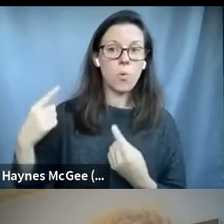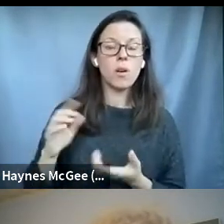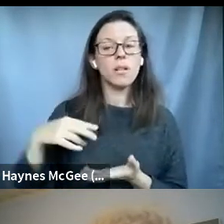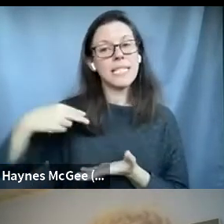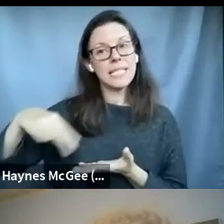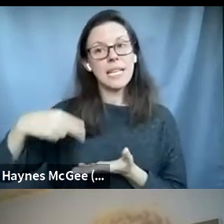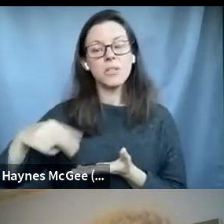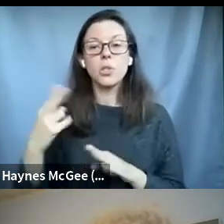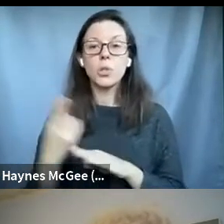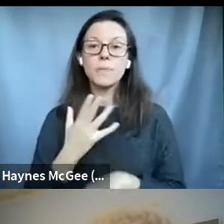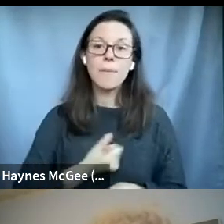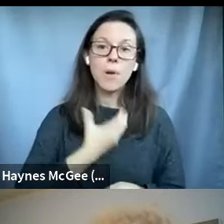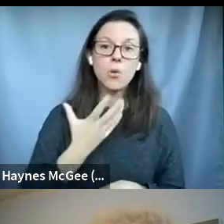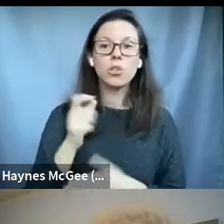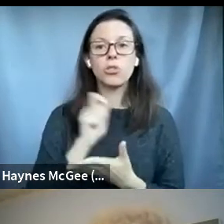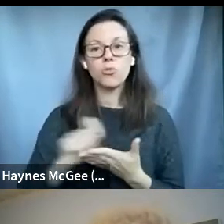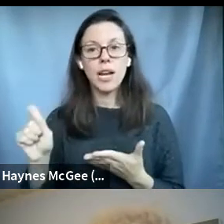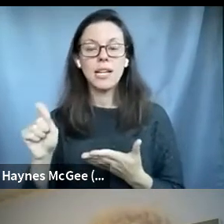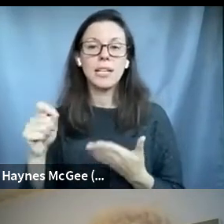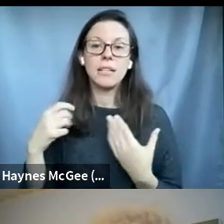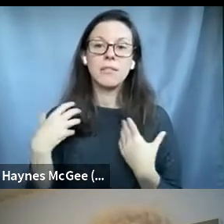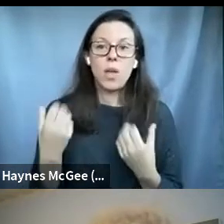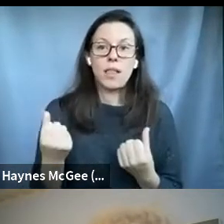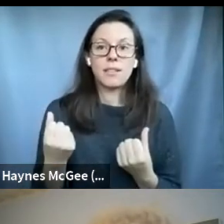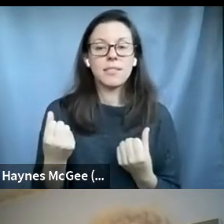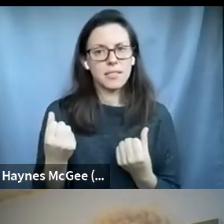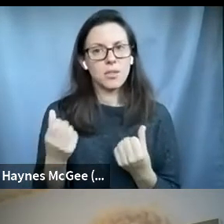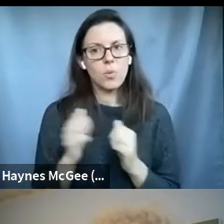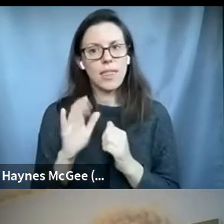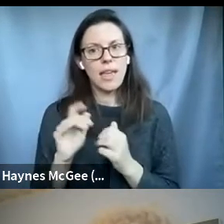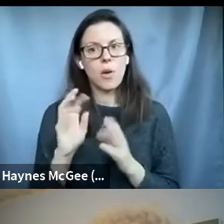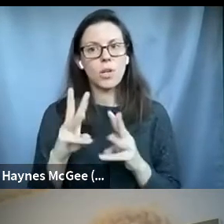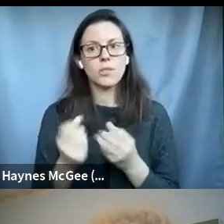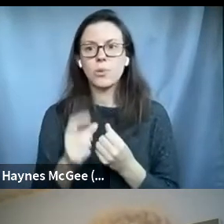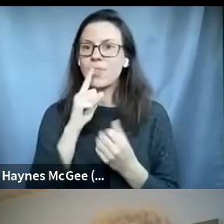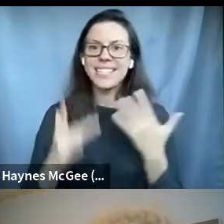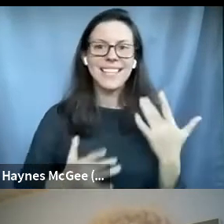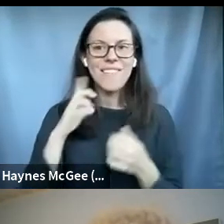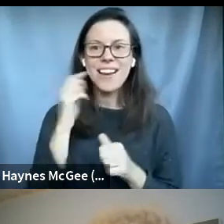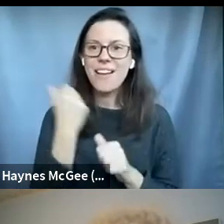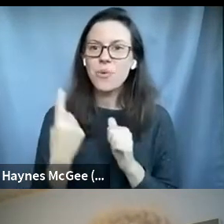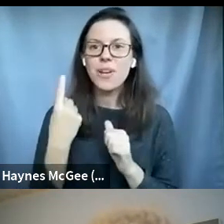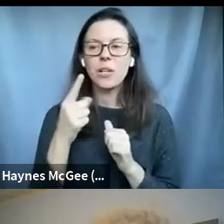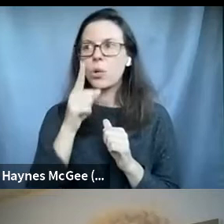writing and wellness in that workshop. So this is going to be very exciting for everyone because we're bringing together a lot of different